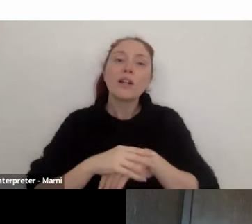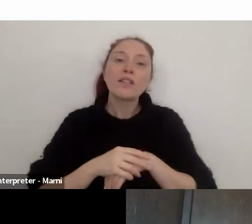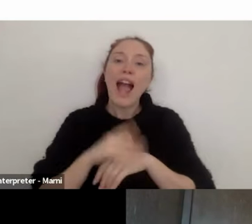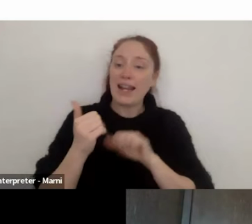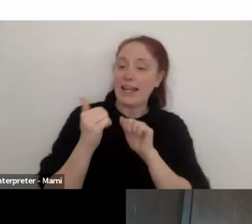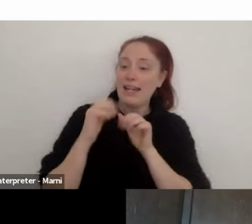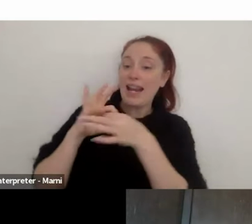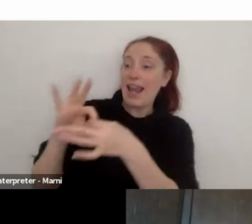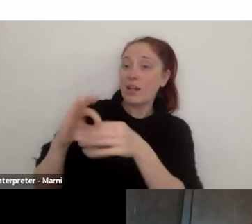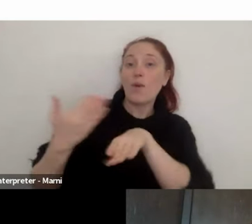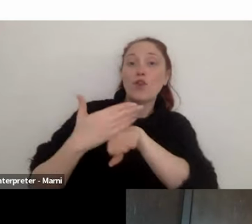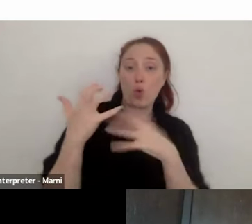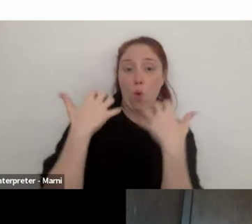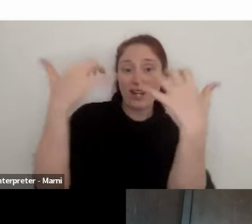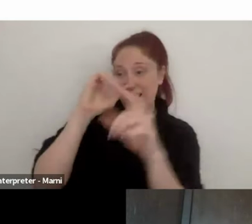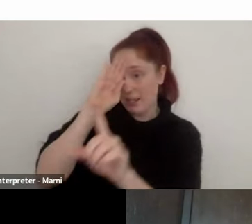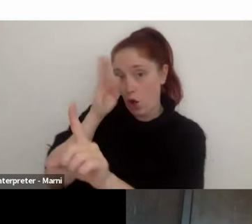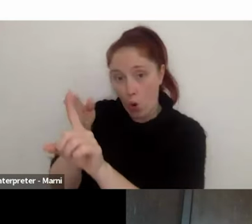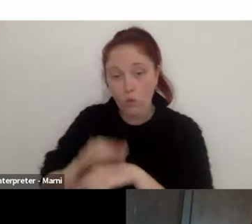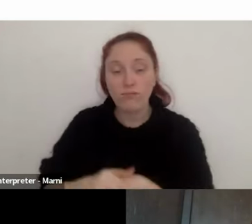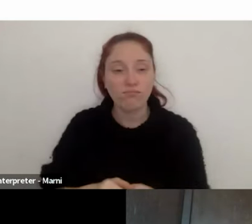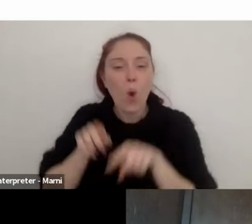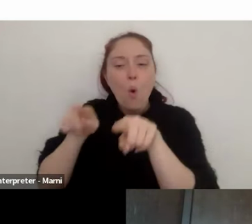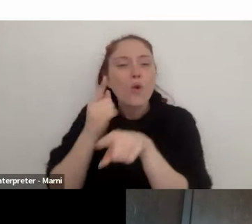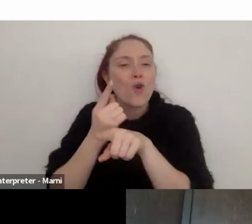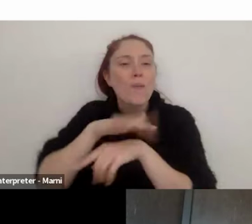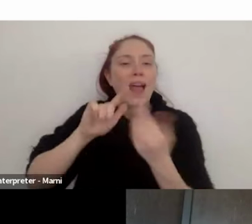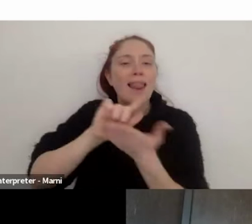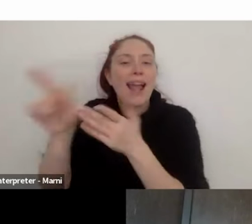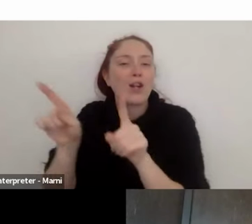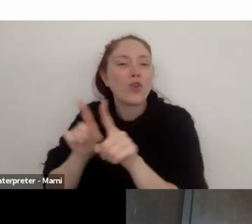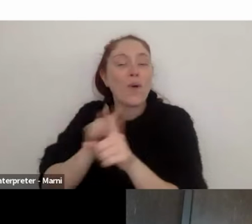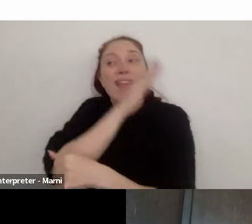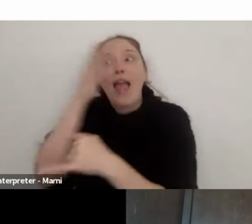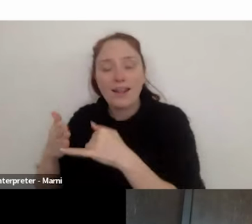new audiences. Again, we will talk a little bit more about that in our advice part.